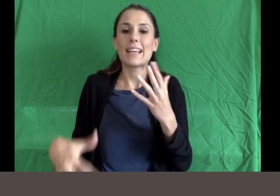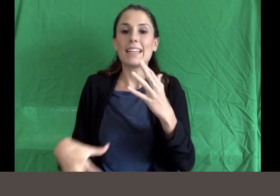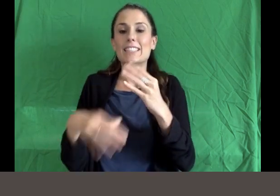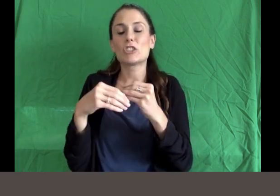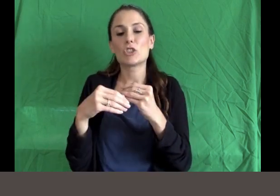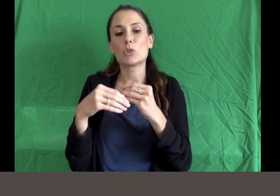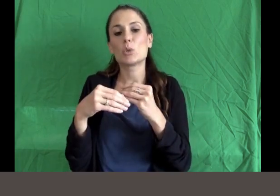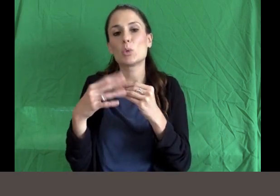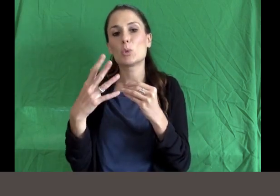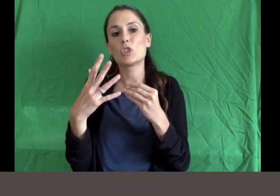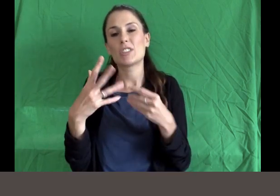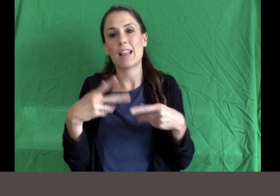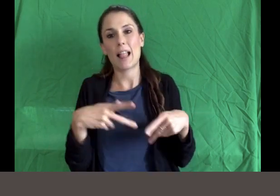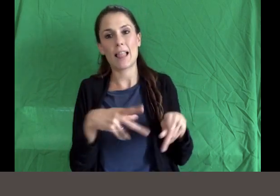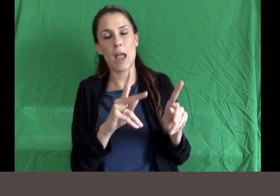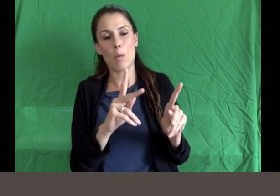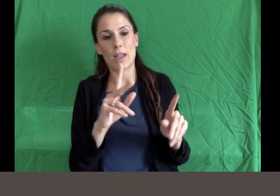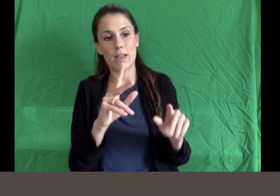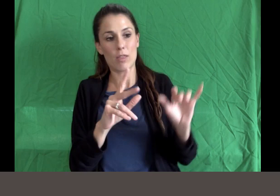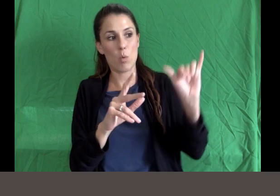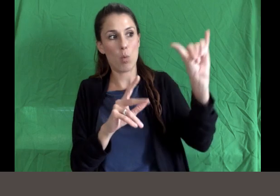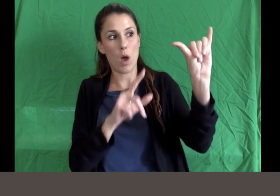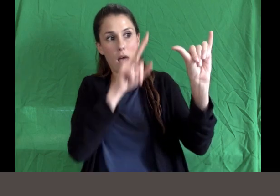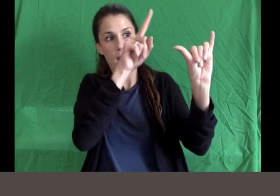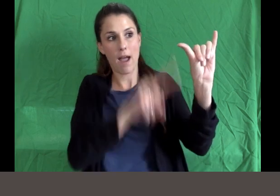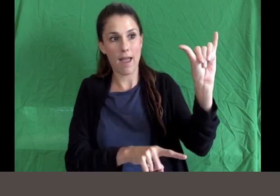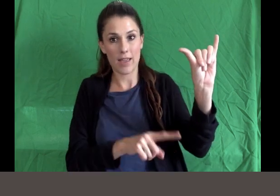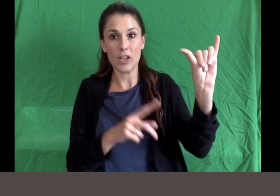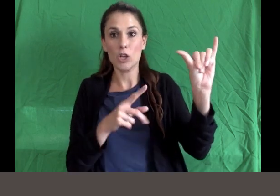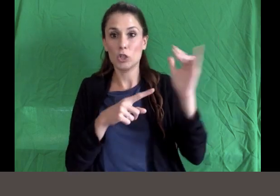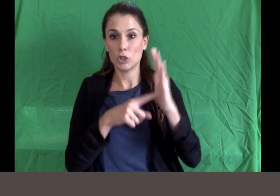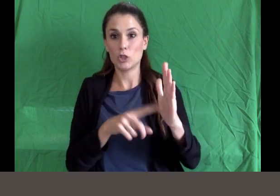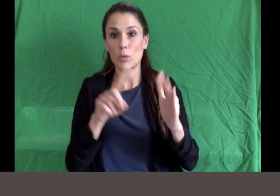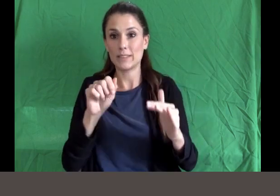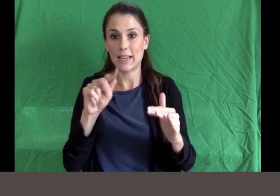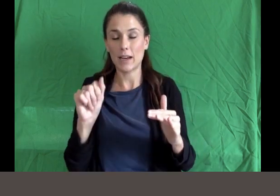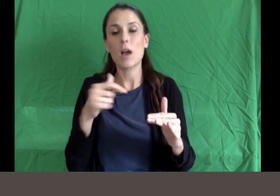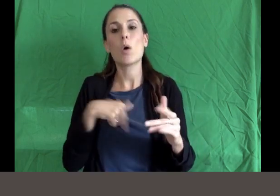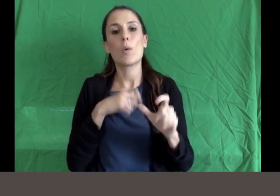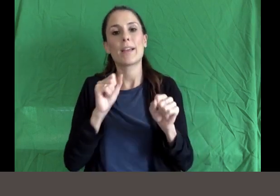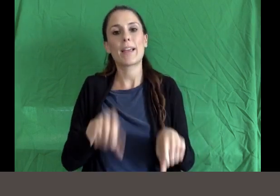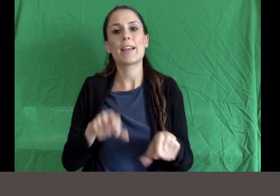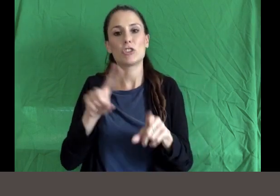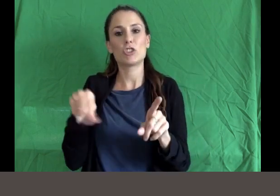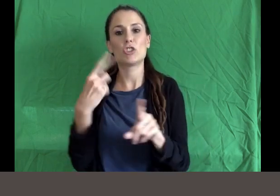on its side and now instead of using an axis to say oh this bar represents this much i can just